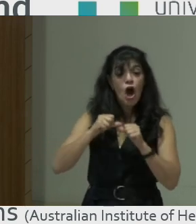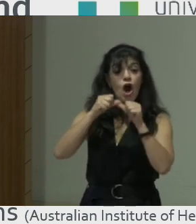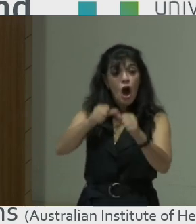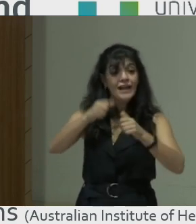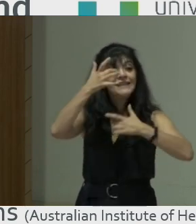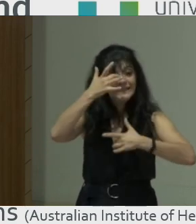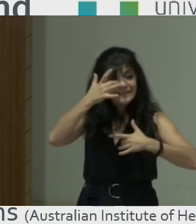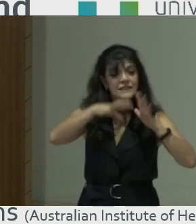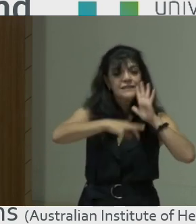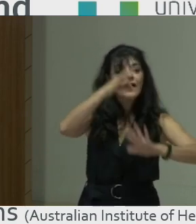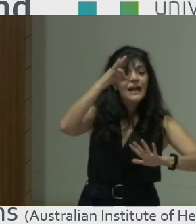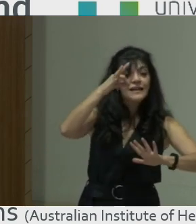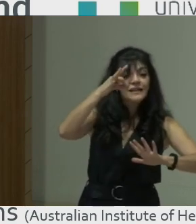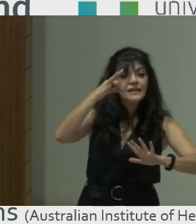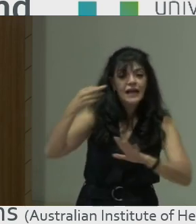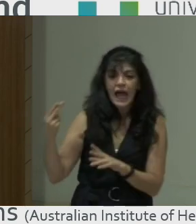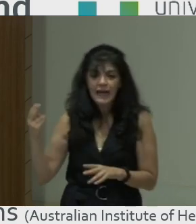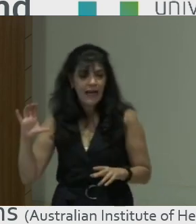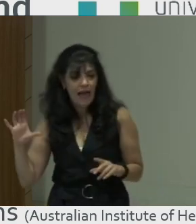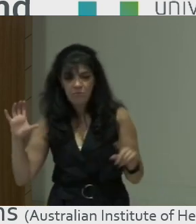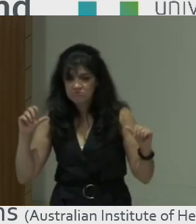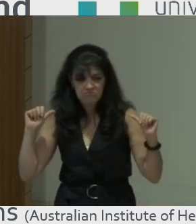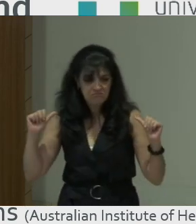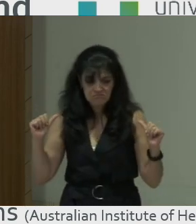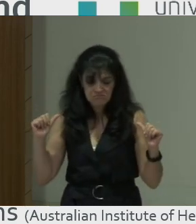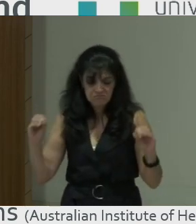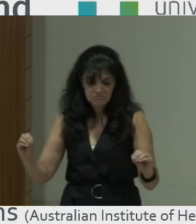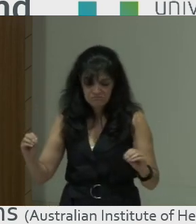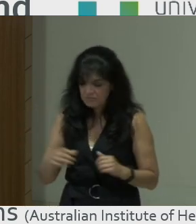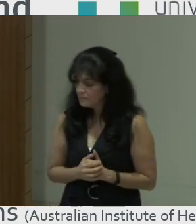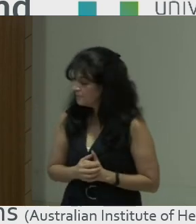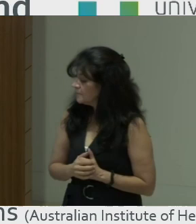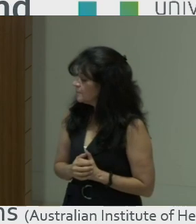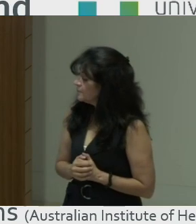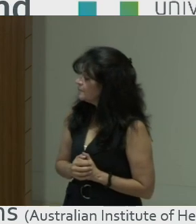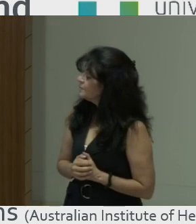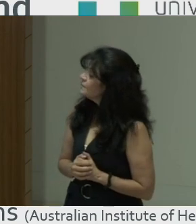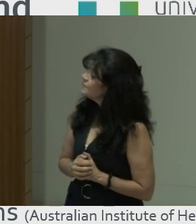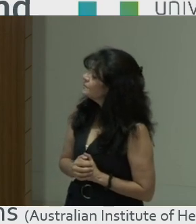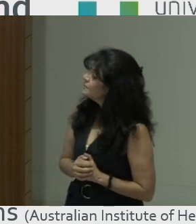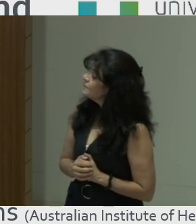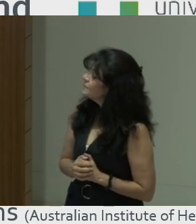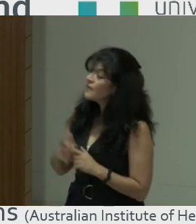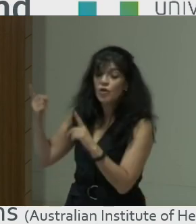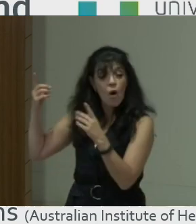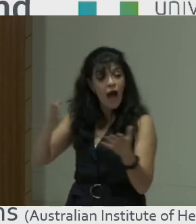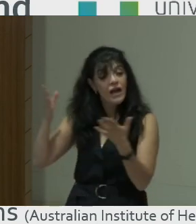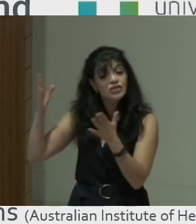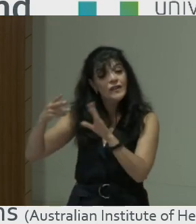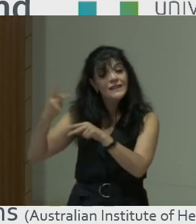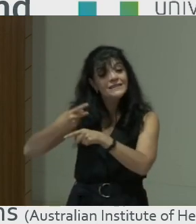And if we look at that population, I brought you these figures just to show